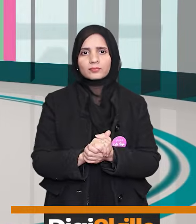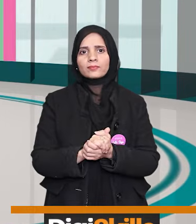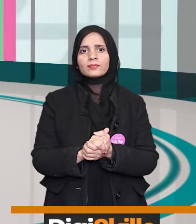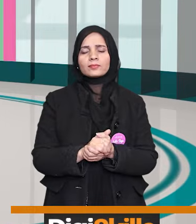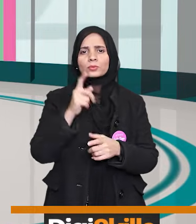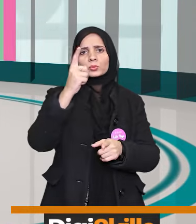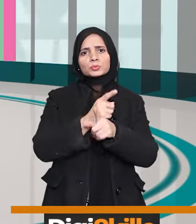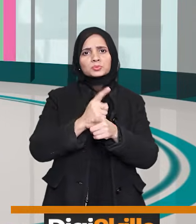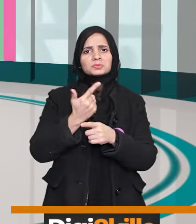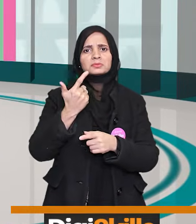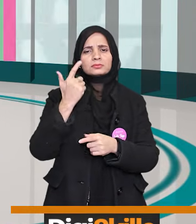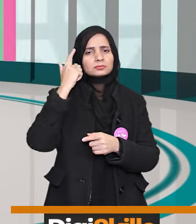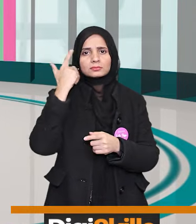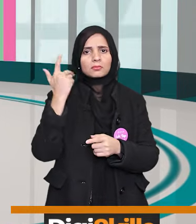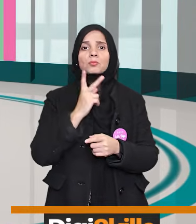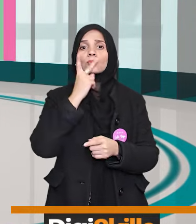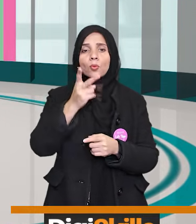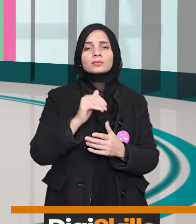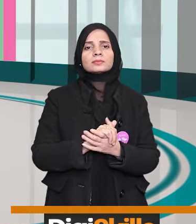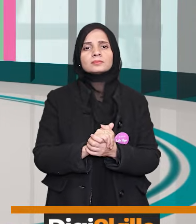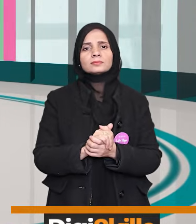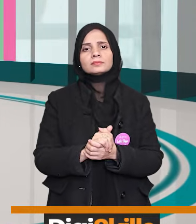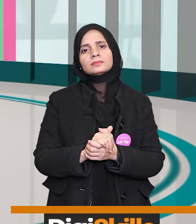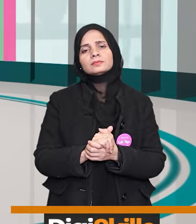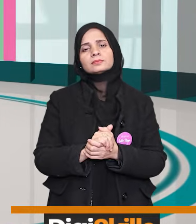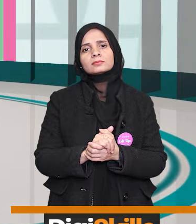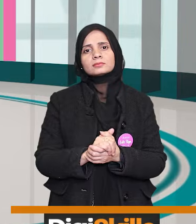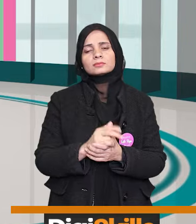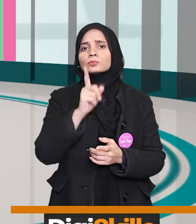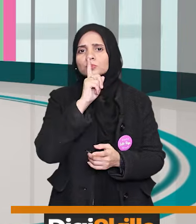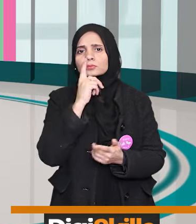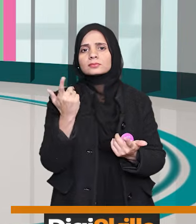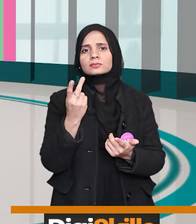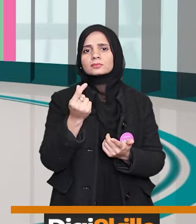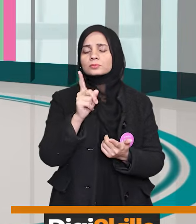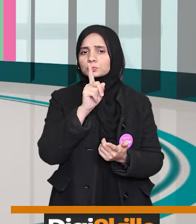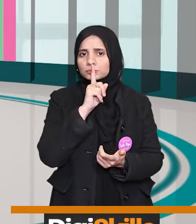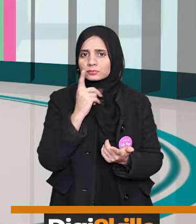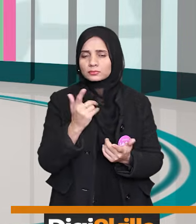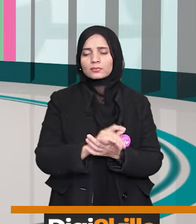How do teachers say? The teacher says keep quiet